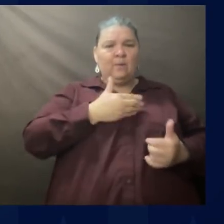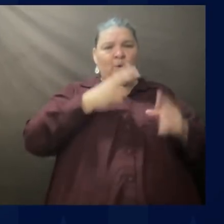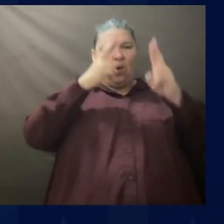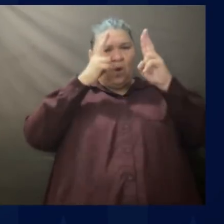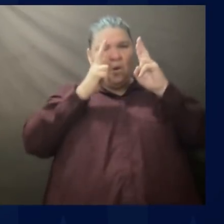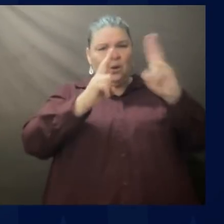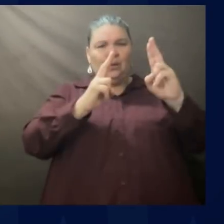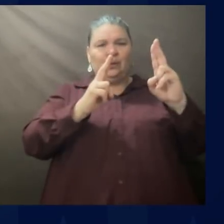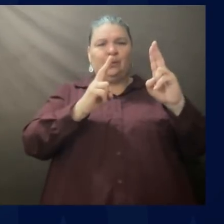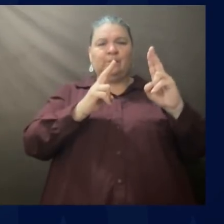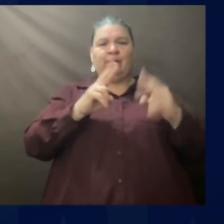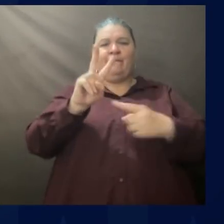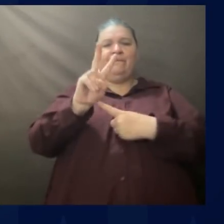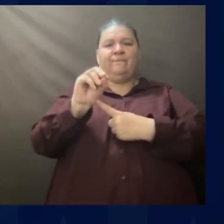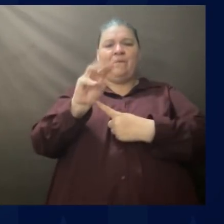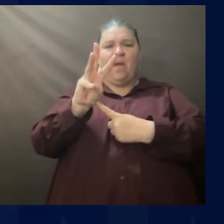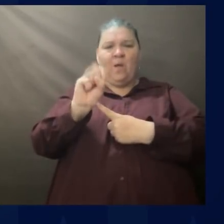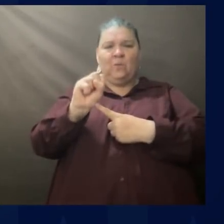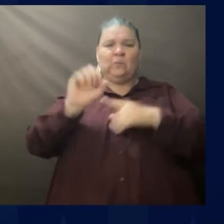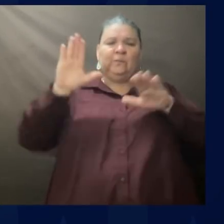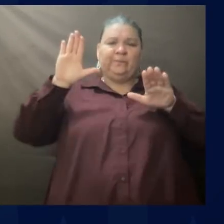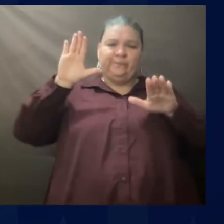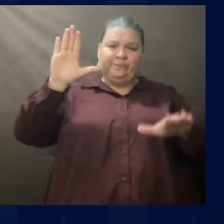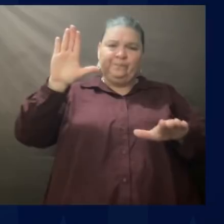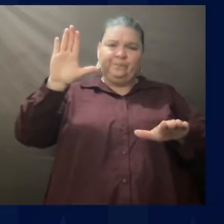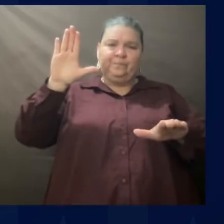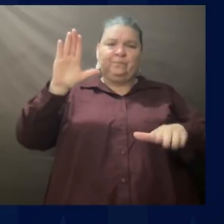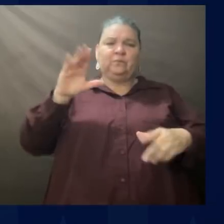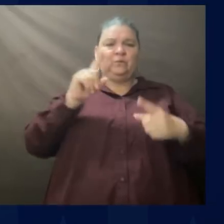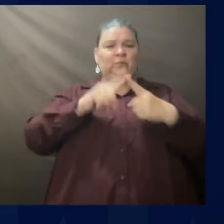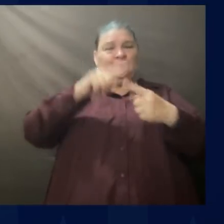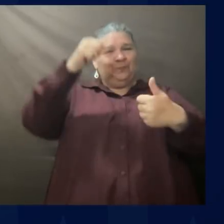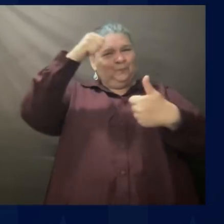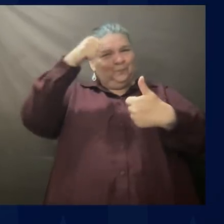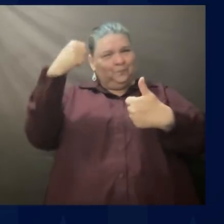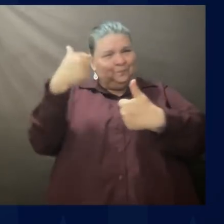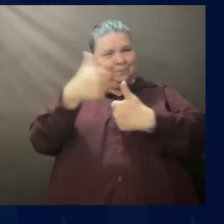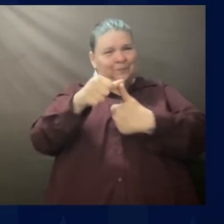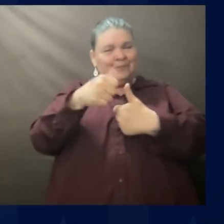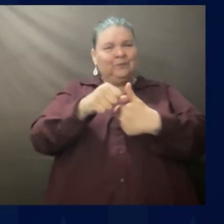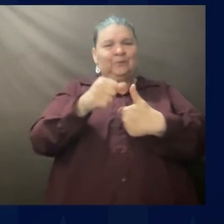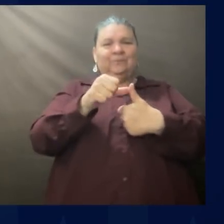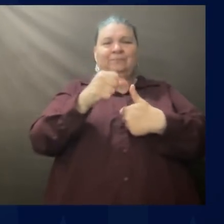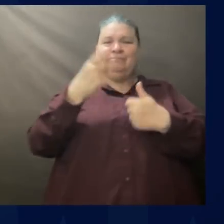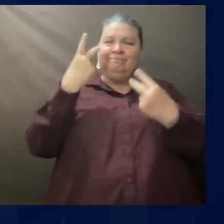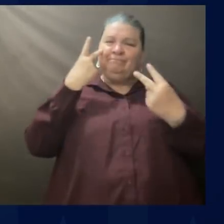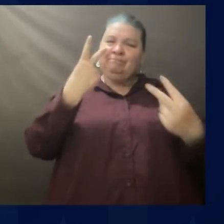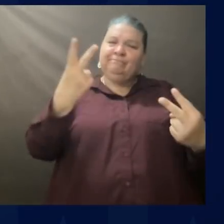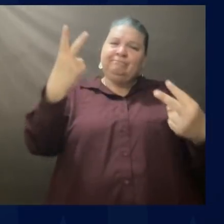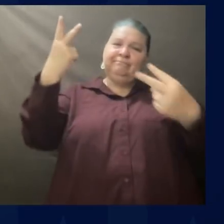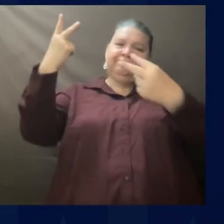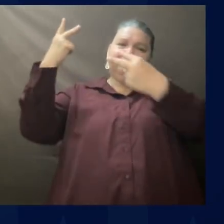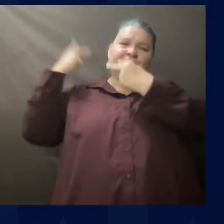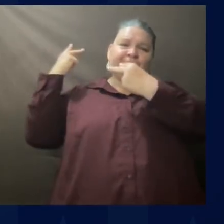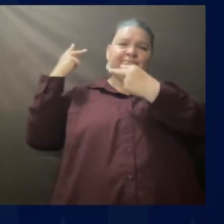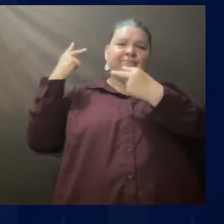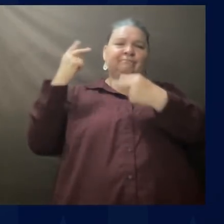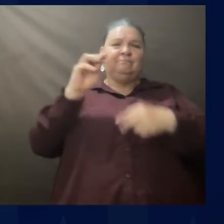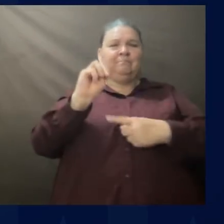To remember. Memorial Day is always a day where pain and pride are mixed together.